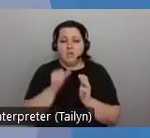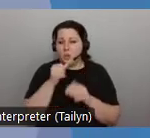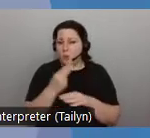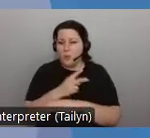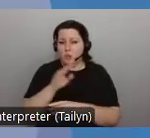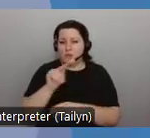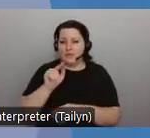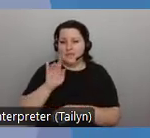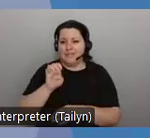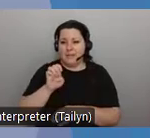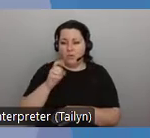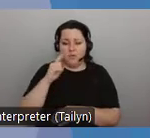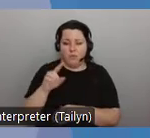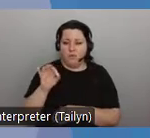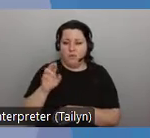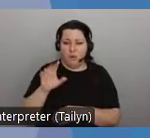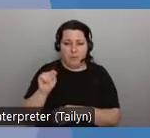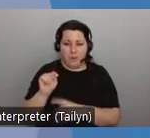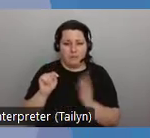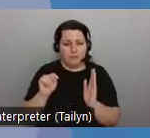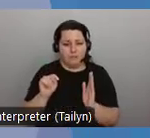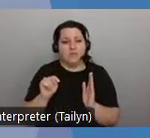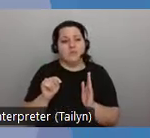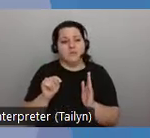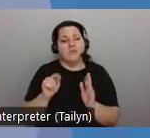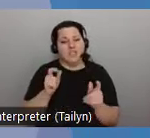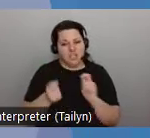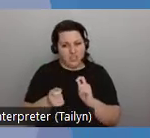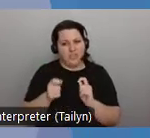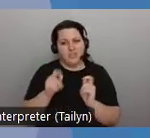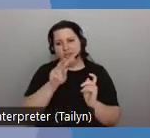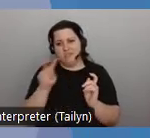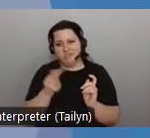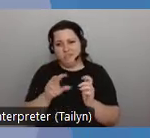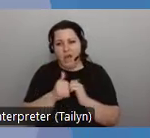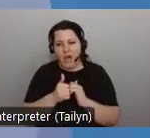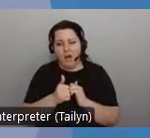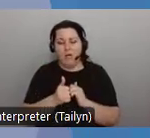through it. Again, reemphasizing, we want to avoid using tables for